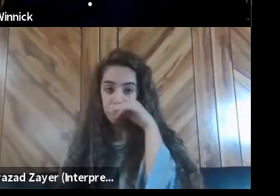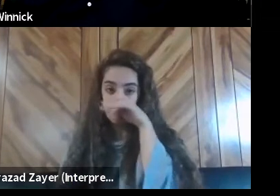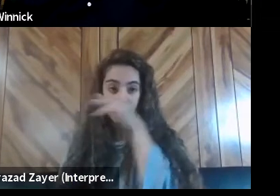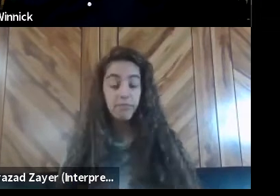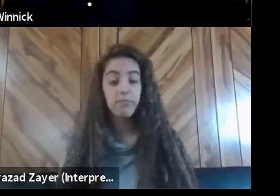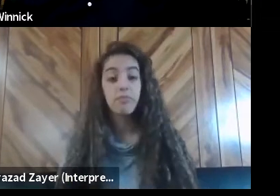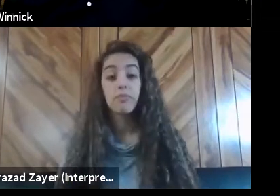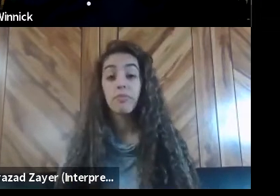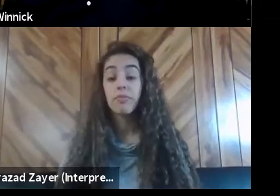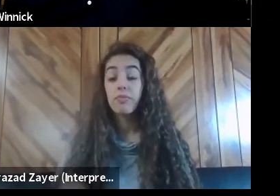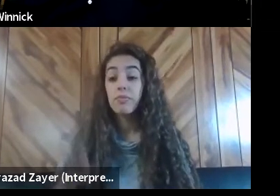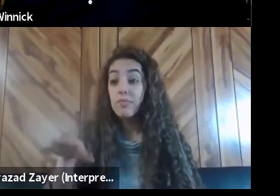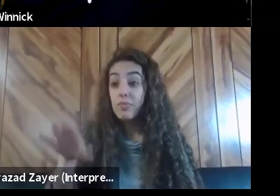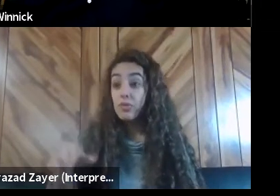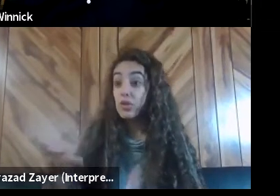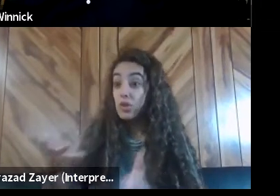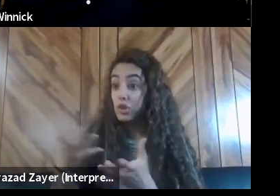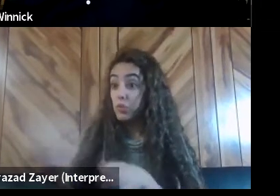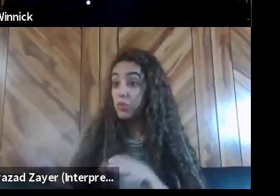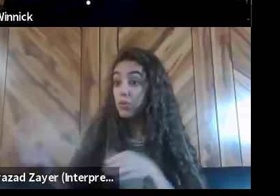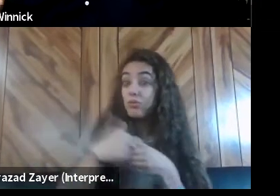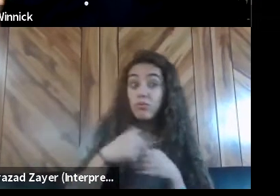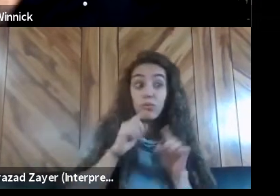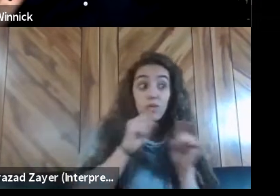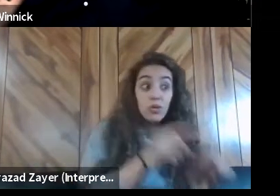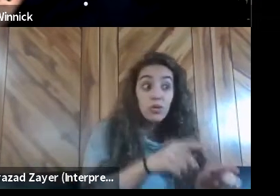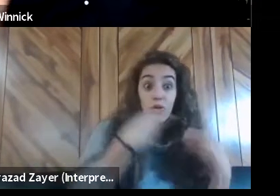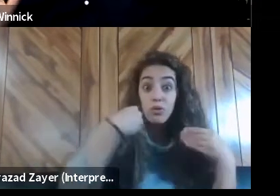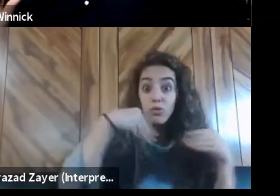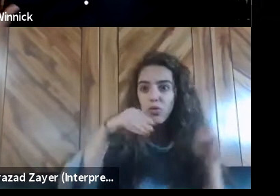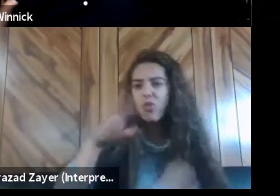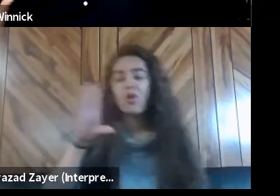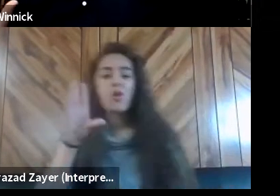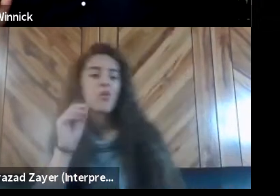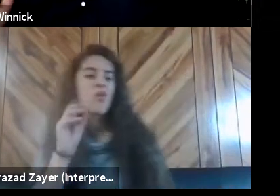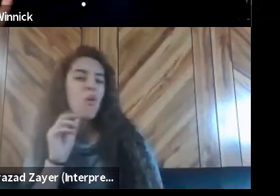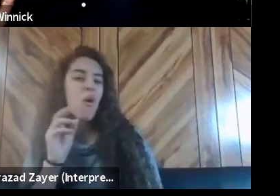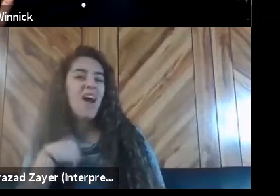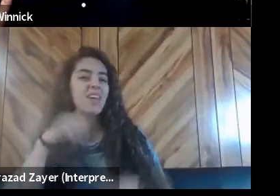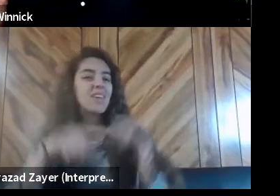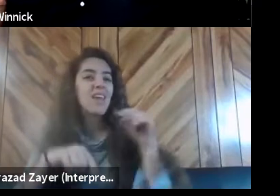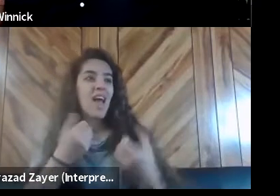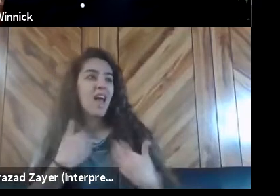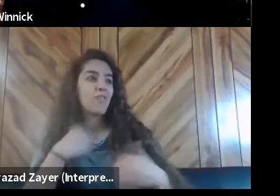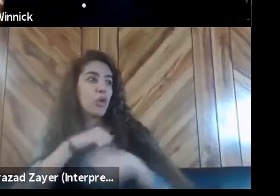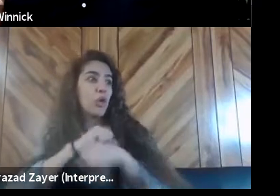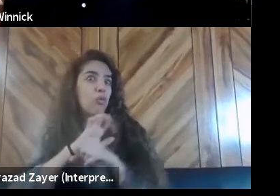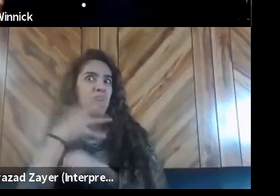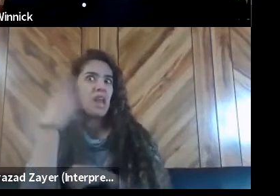No, I can't, there's a pandemic, things like that. I am